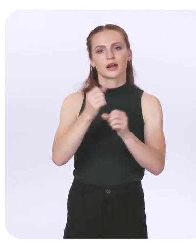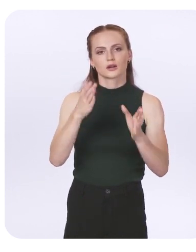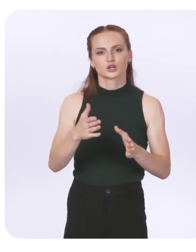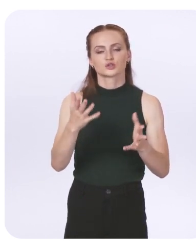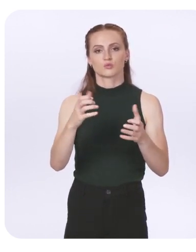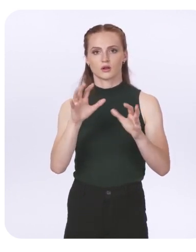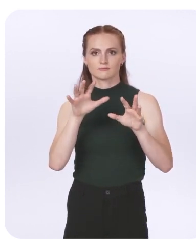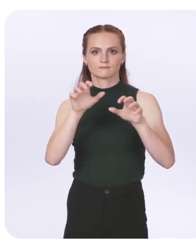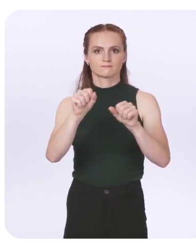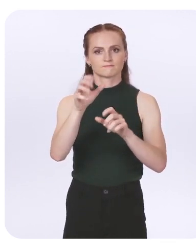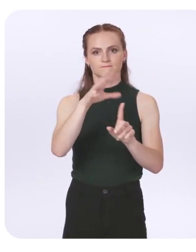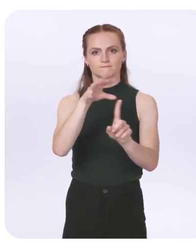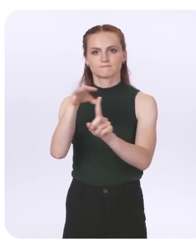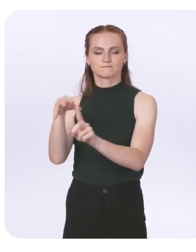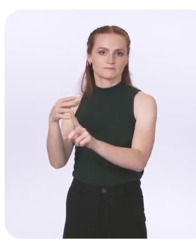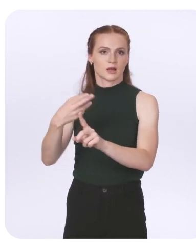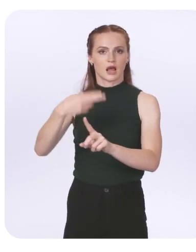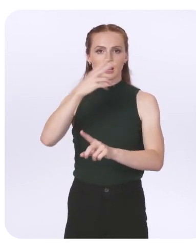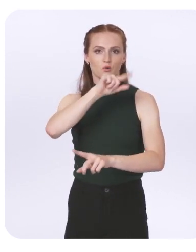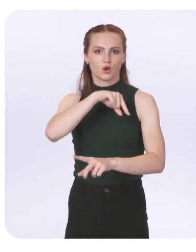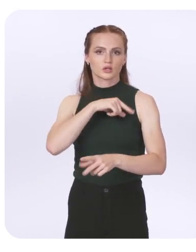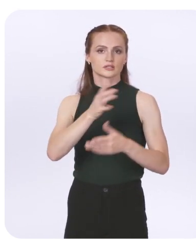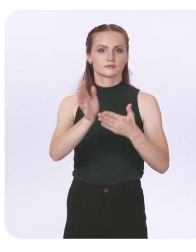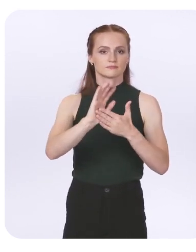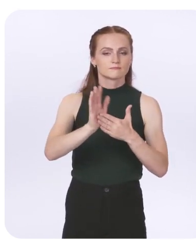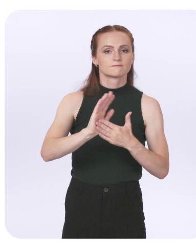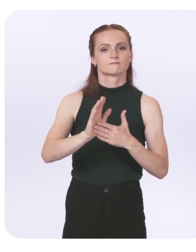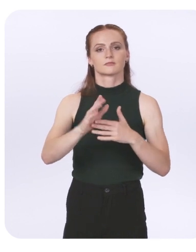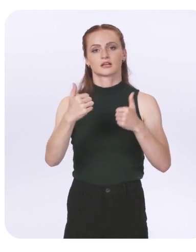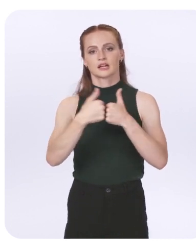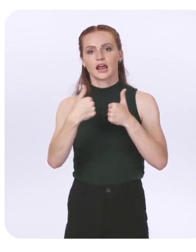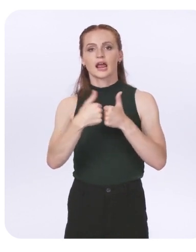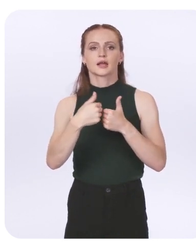of their games for videos or live streams and also for competitive matches